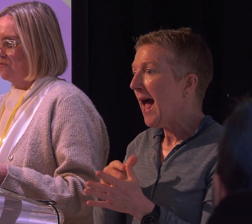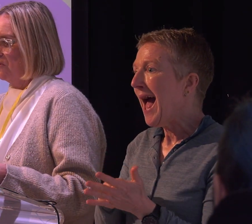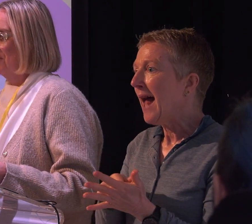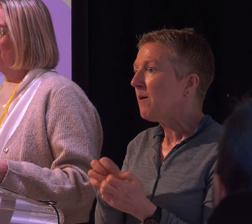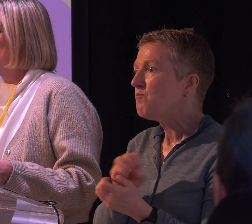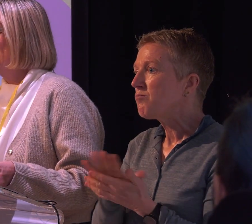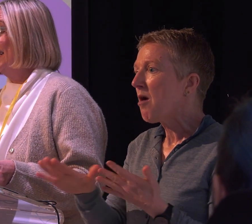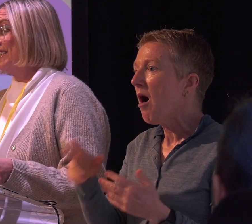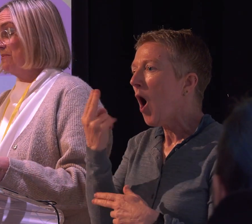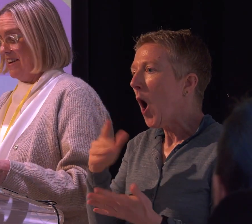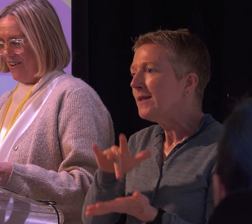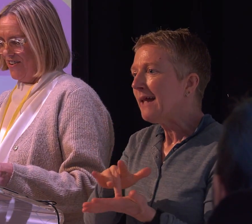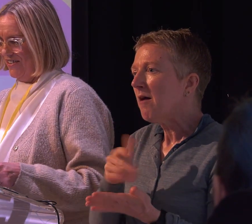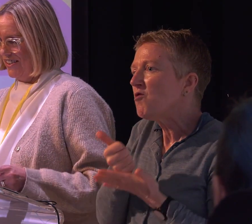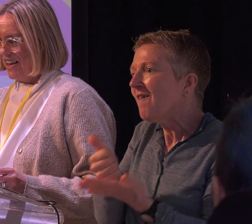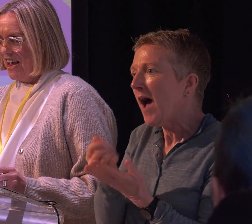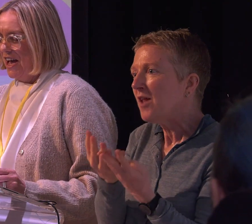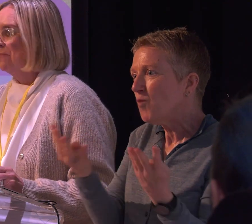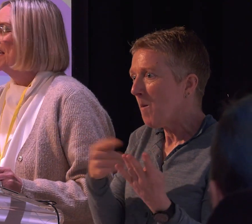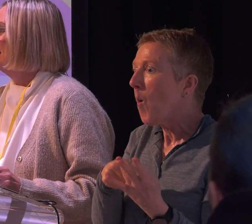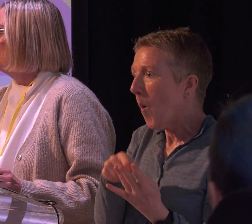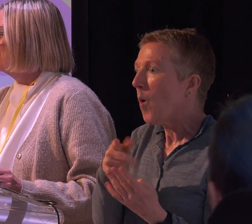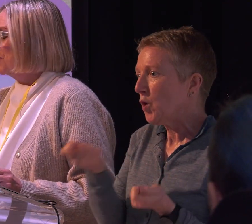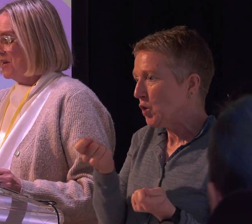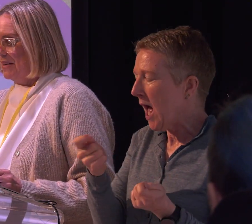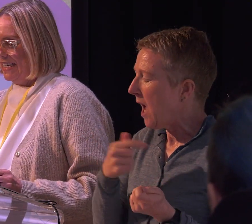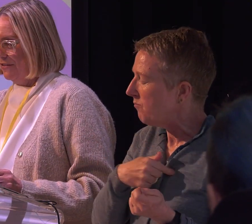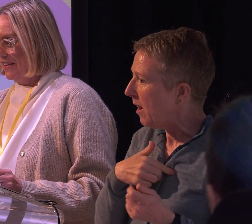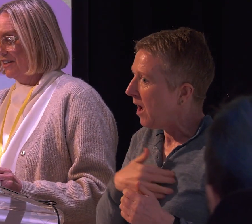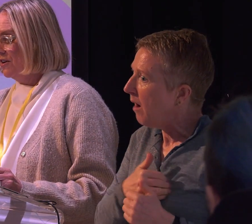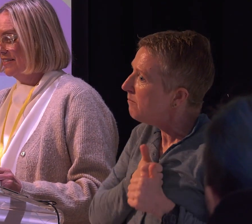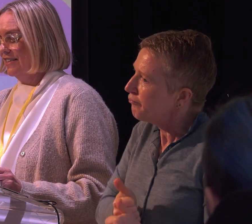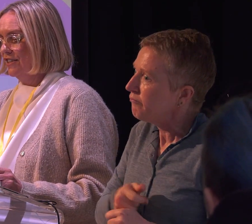a role that's really dear to my heart. Here, we believe that an arts centre